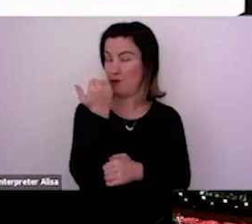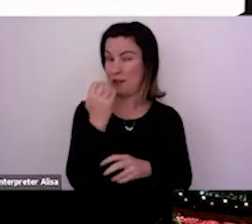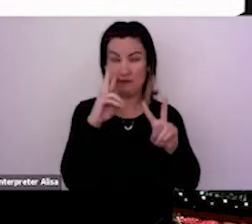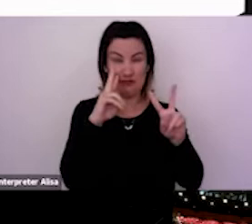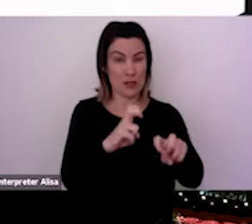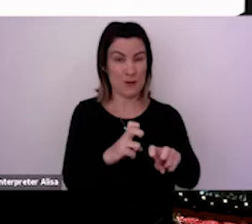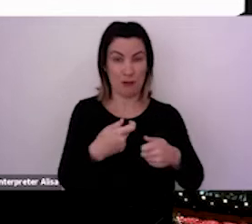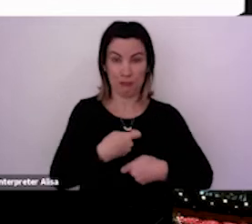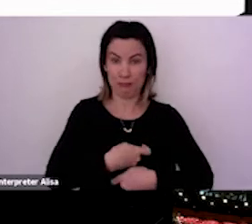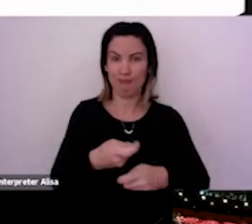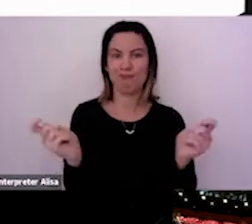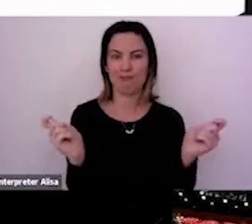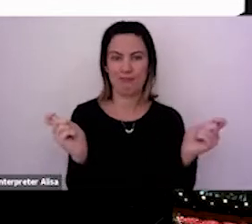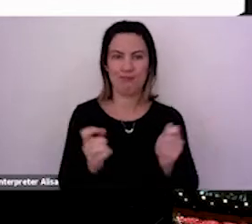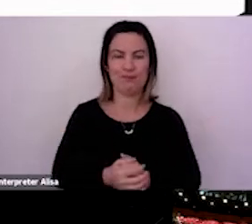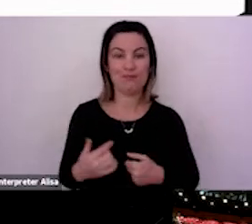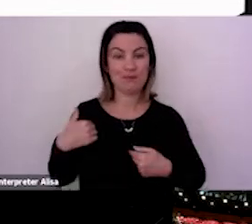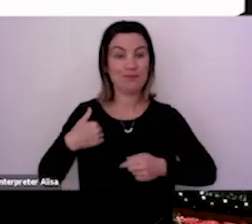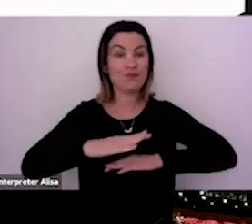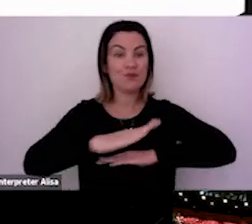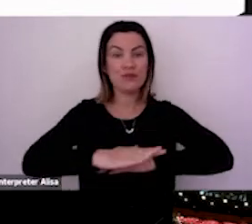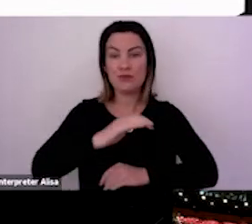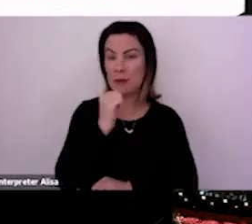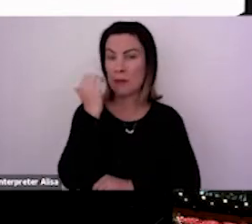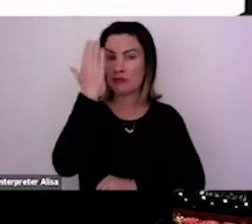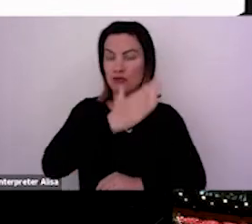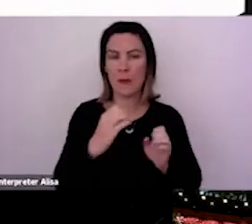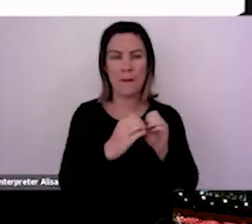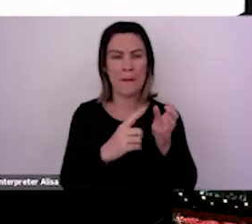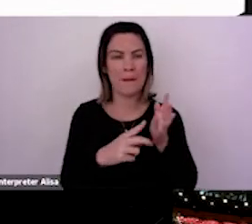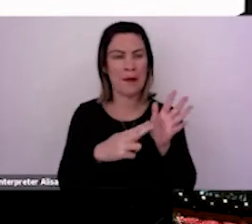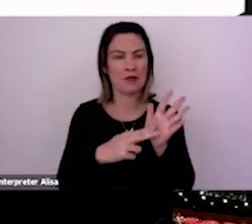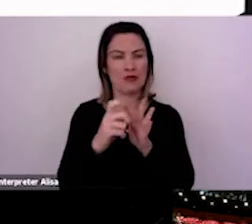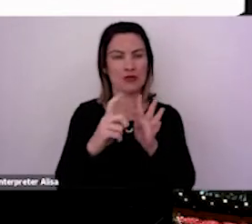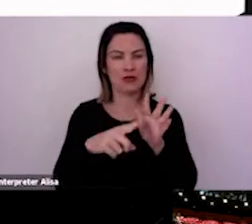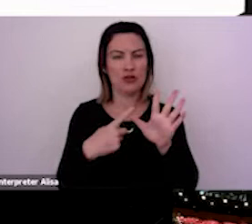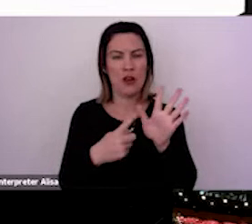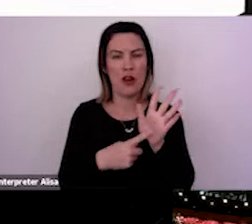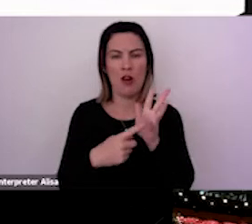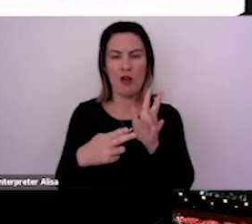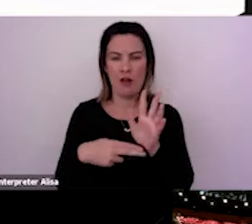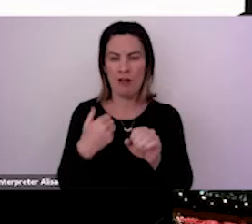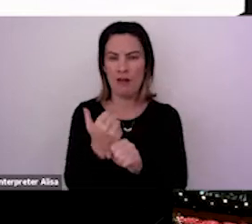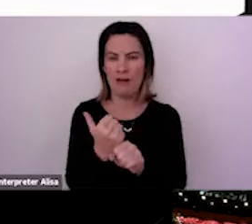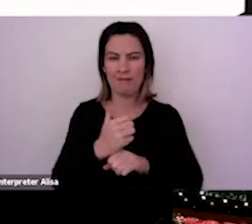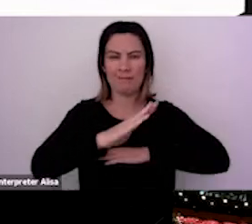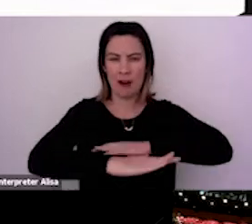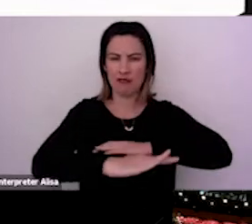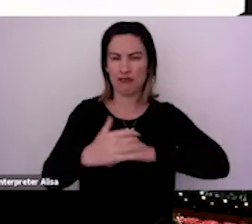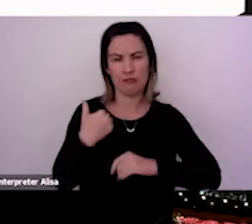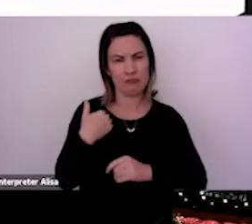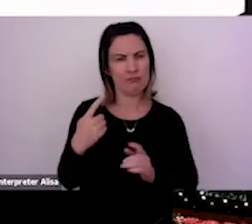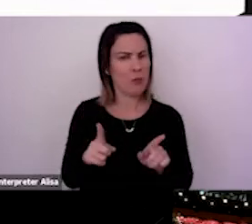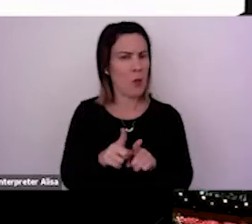I would like to add my acknowledgement of Elders past and present and acknowledge any